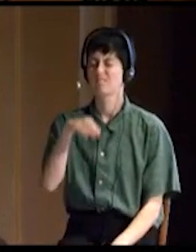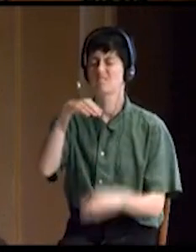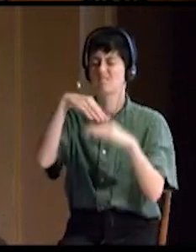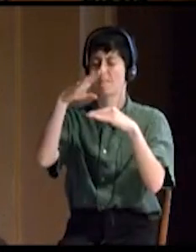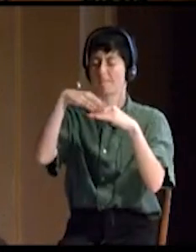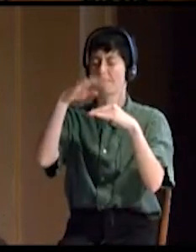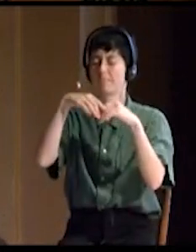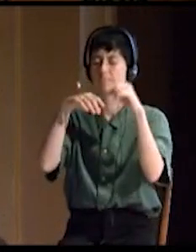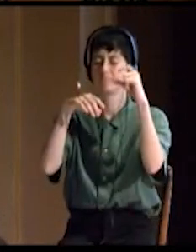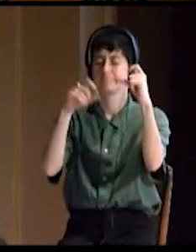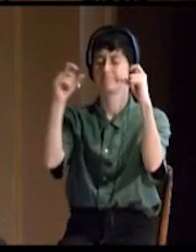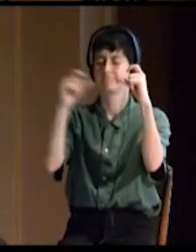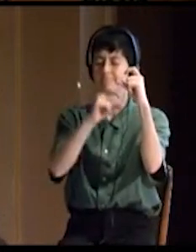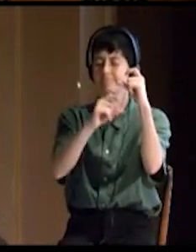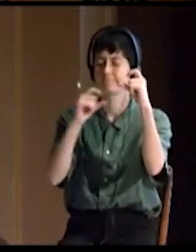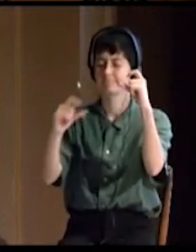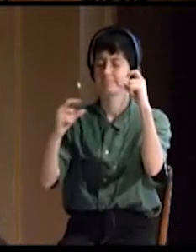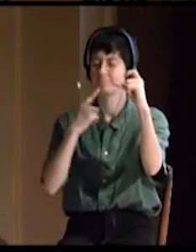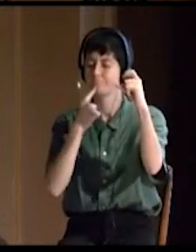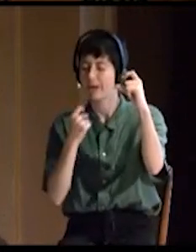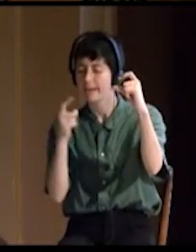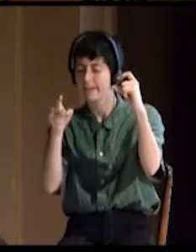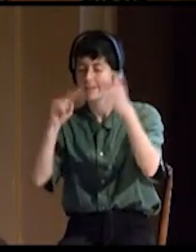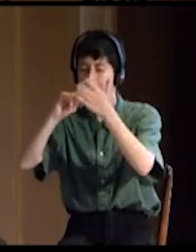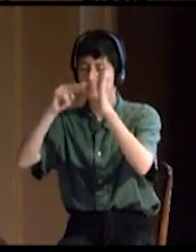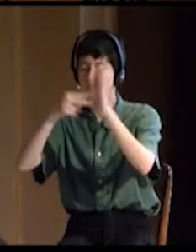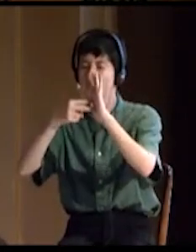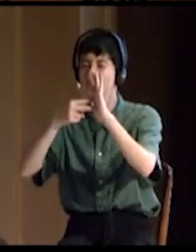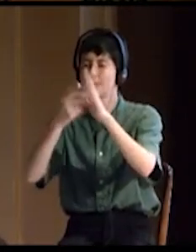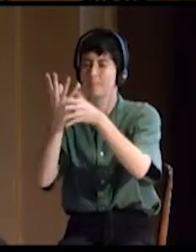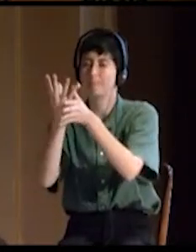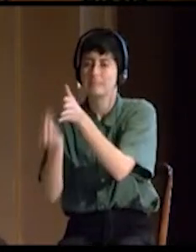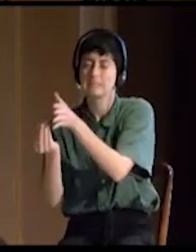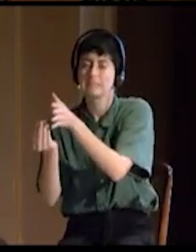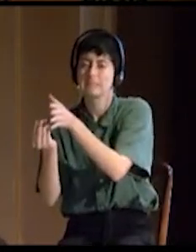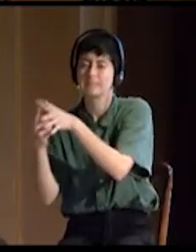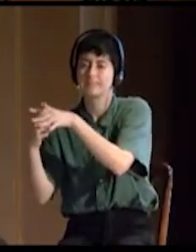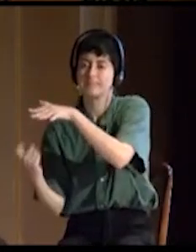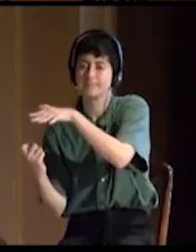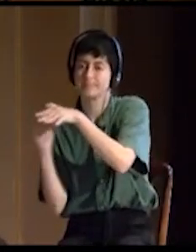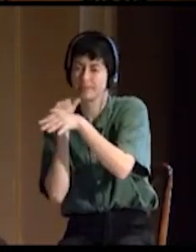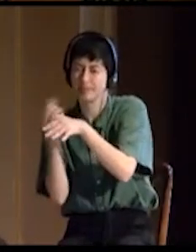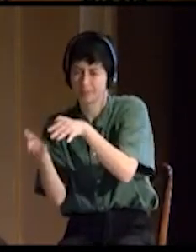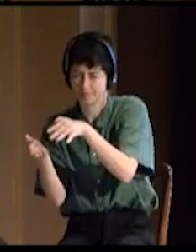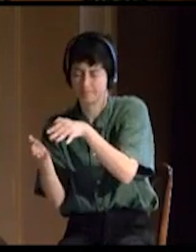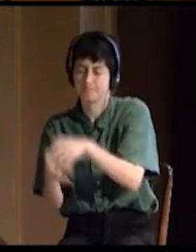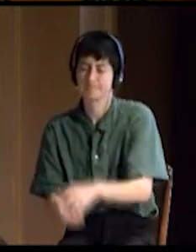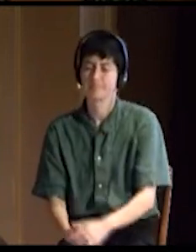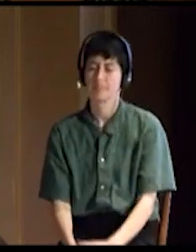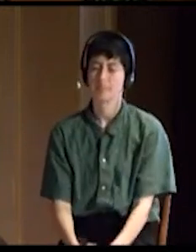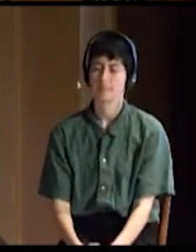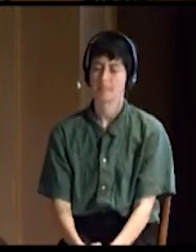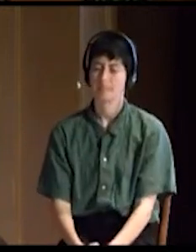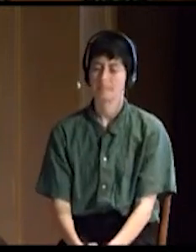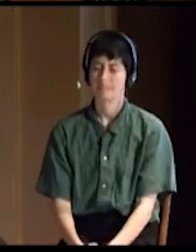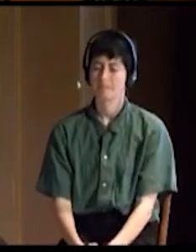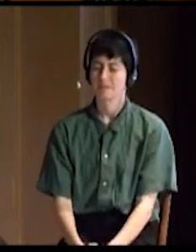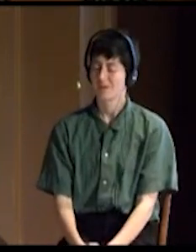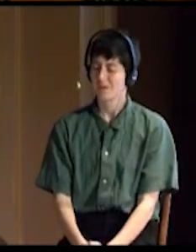So we were not able to get a lot of genes out of the sample, but we all, or the people